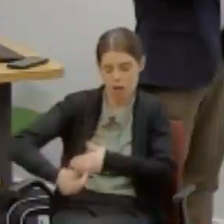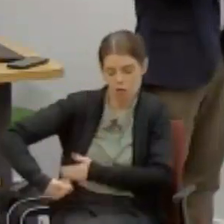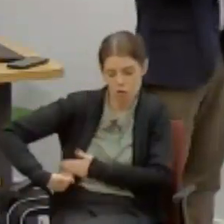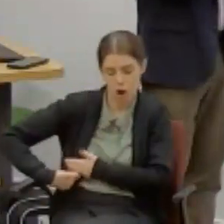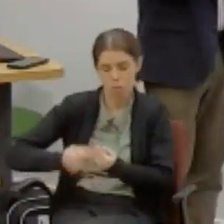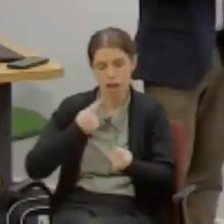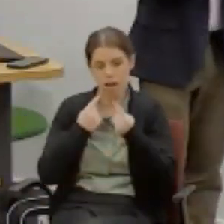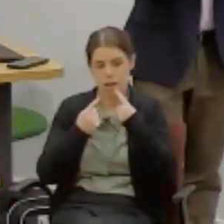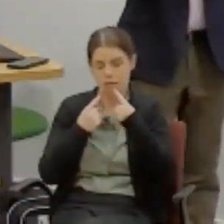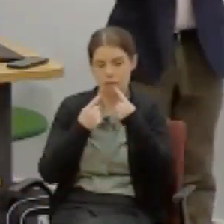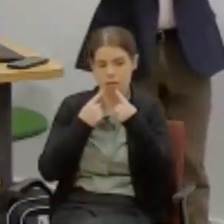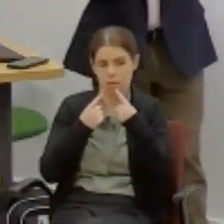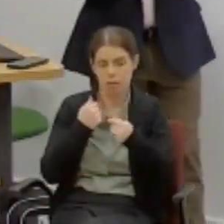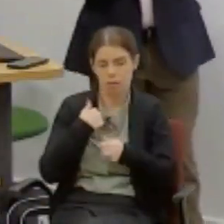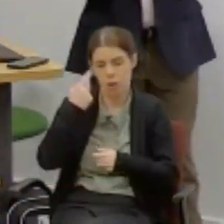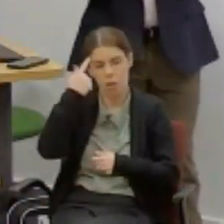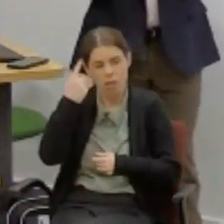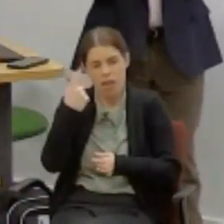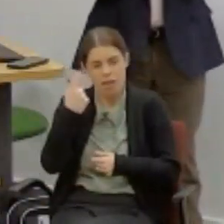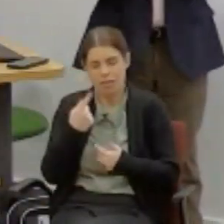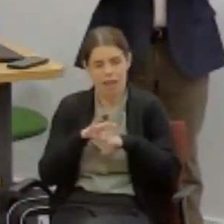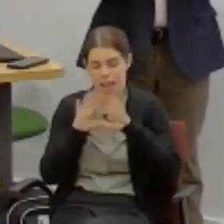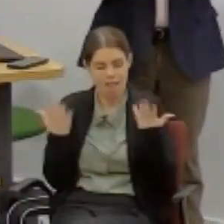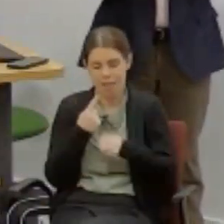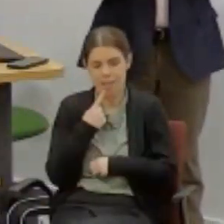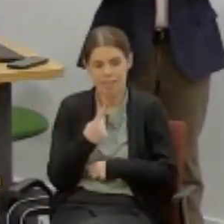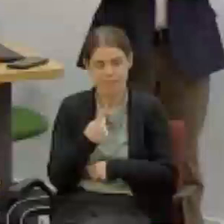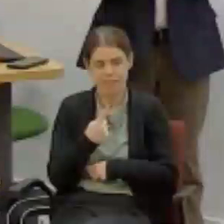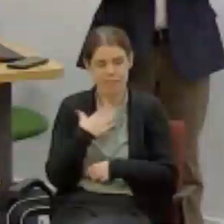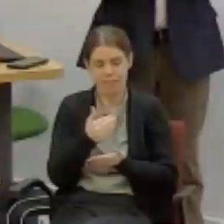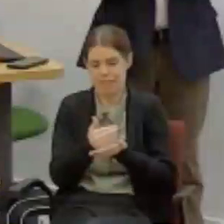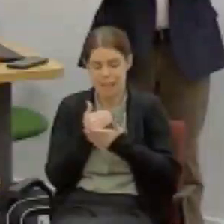So, I don't think there's anything that suggests that football is necessarily safe because